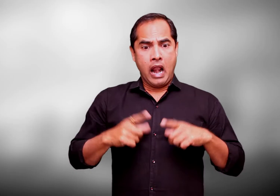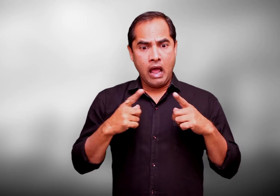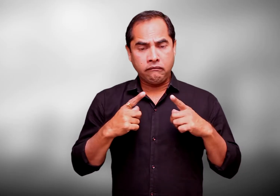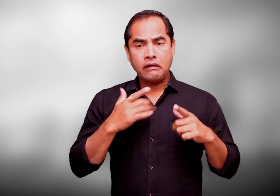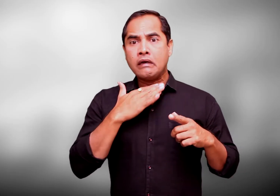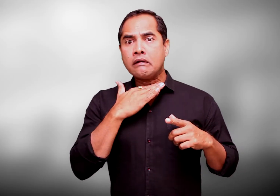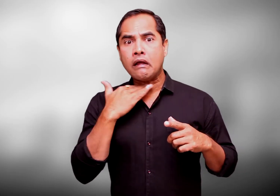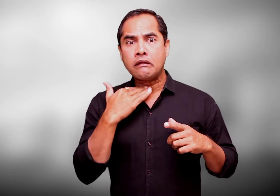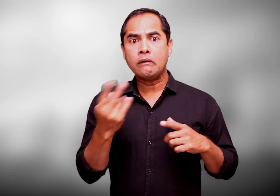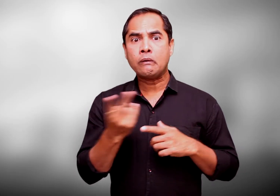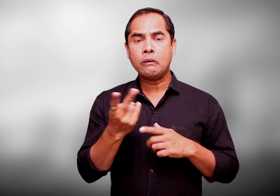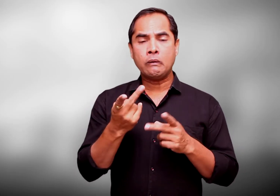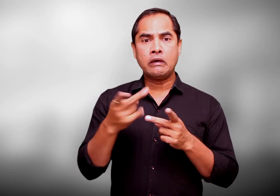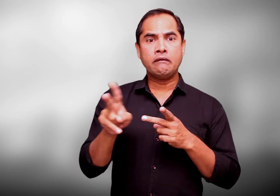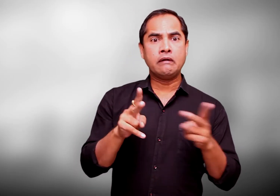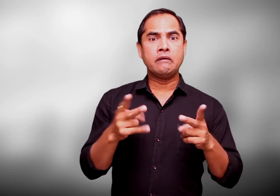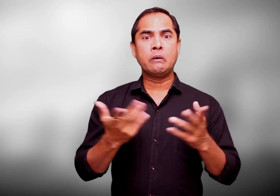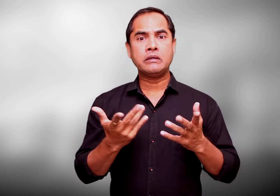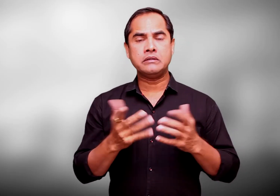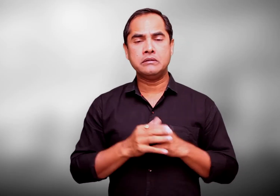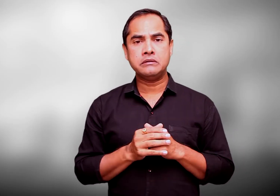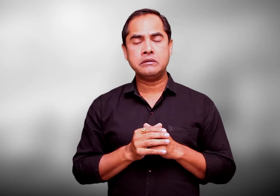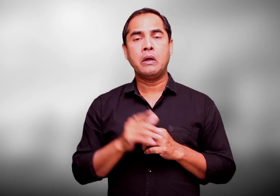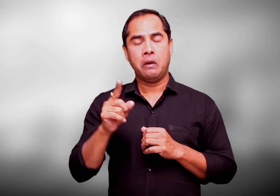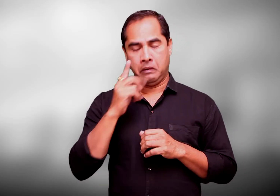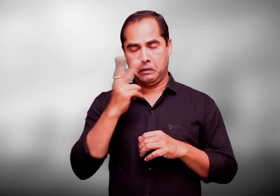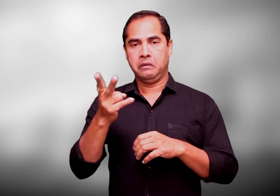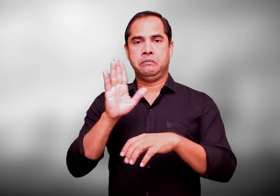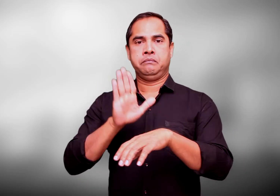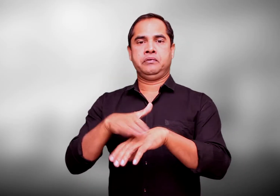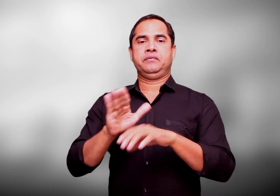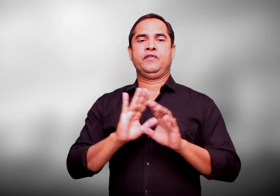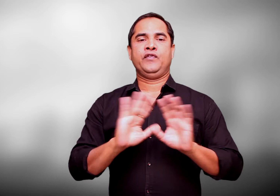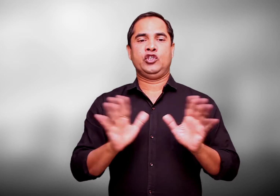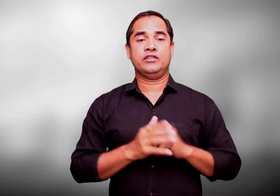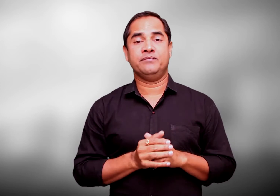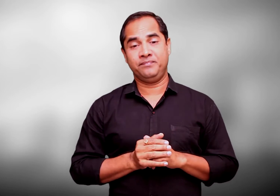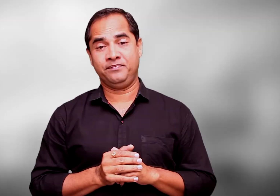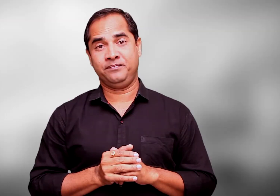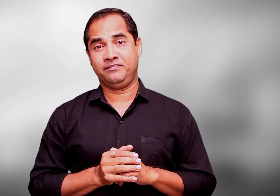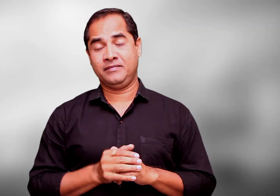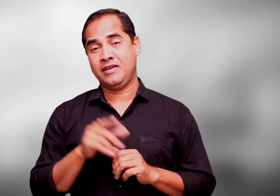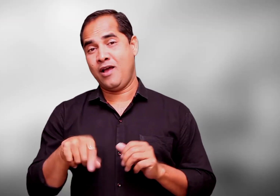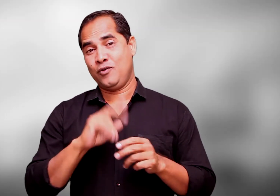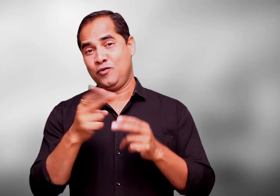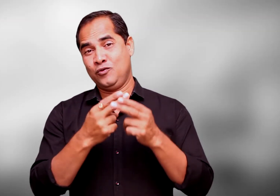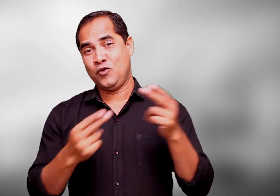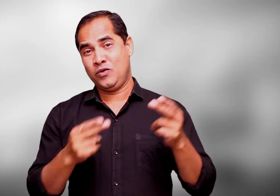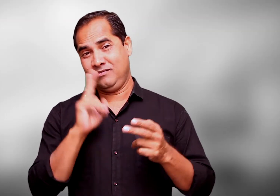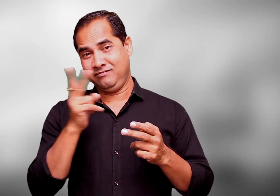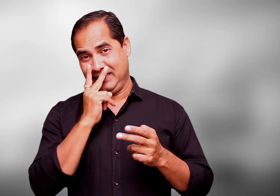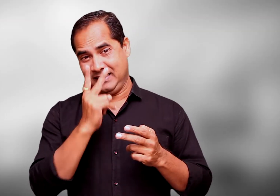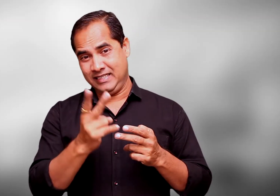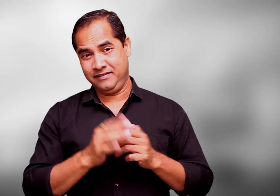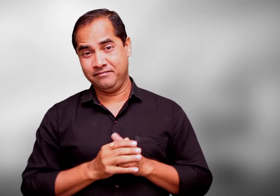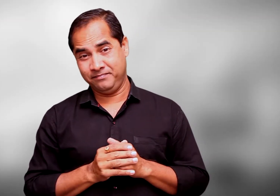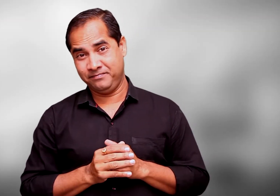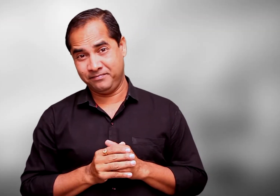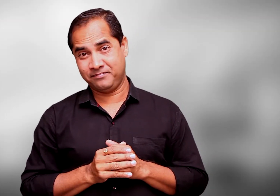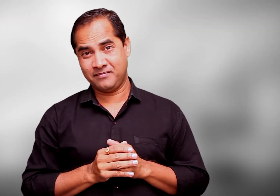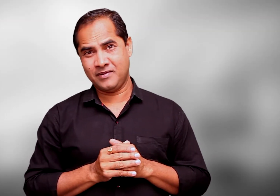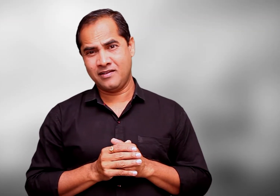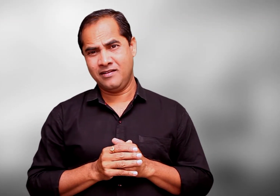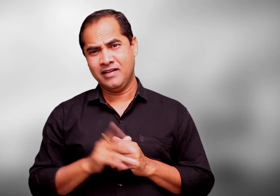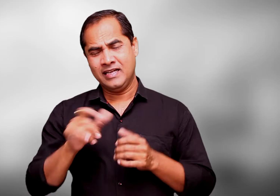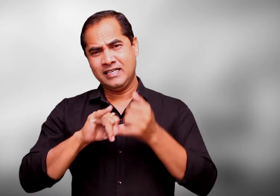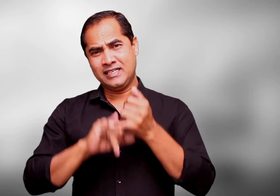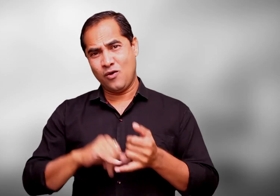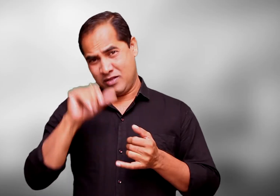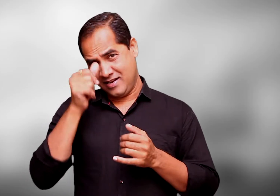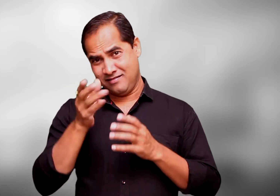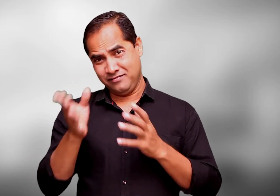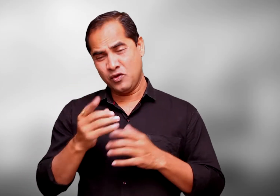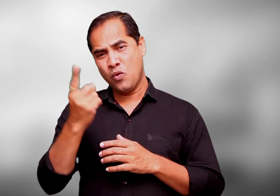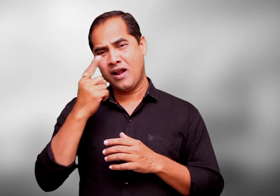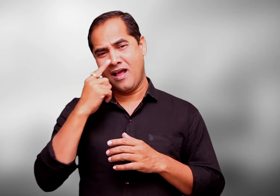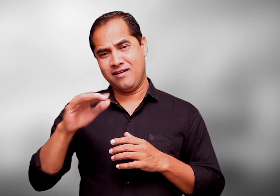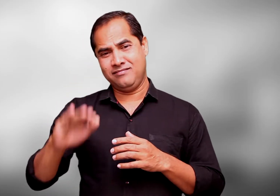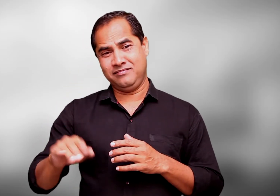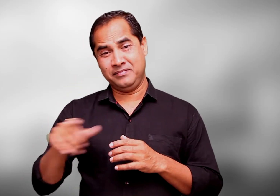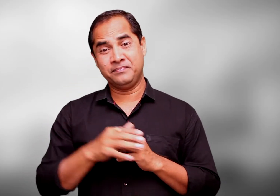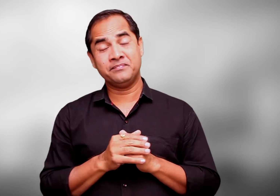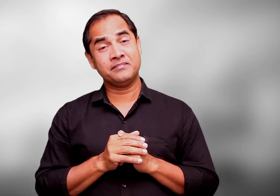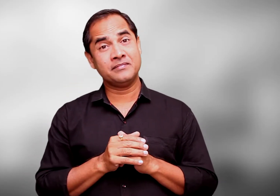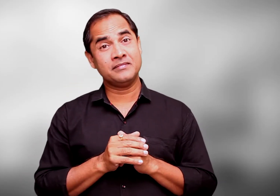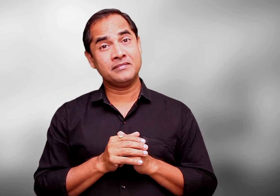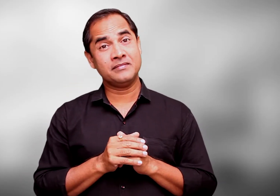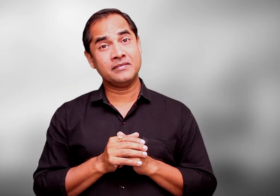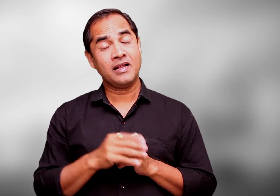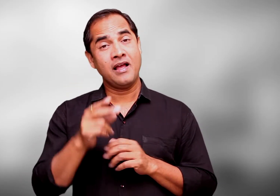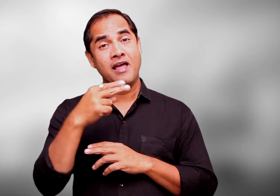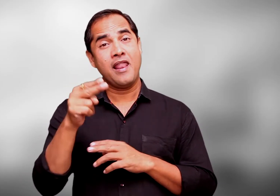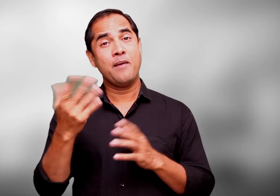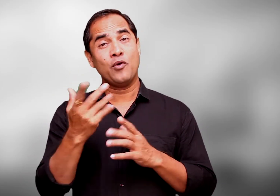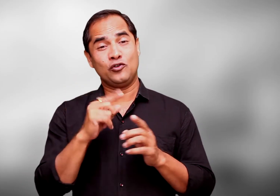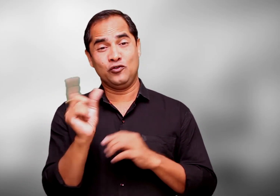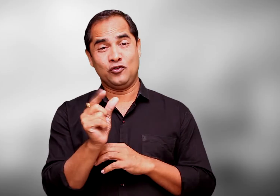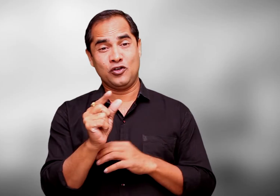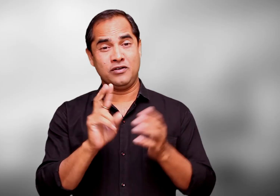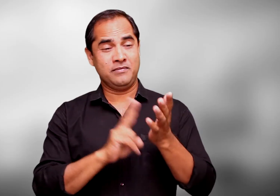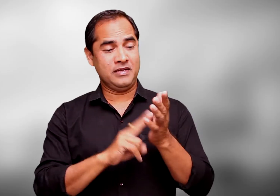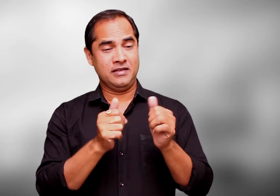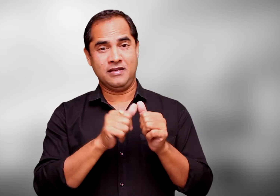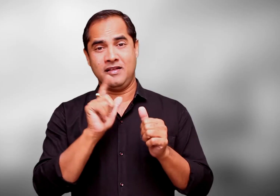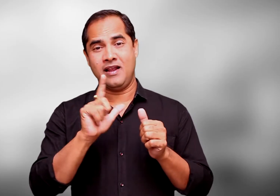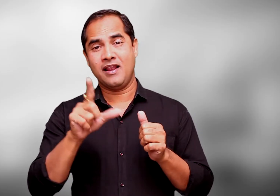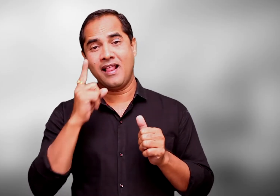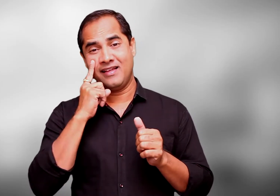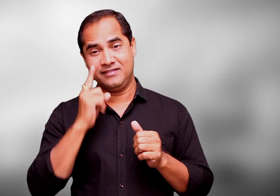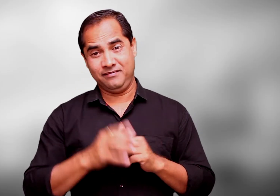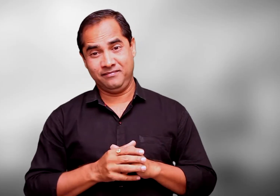relating to life and death. Now, we'll see the story. There was a girl named 'Valli'